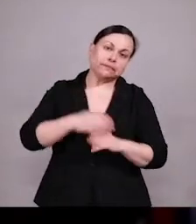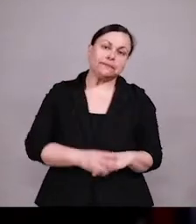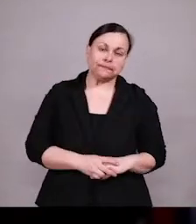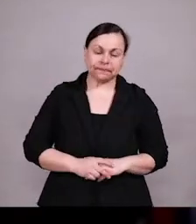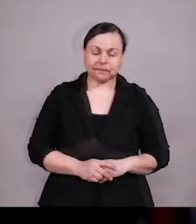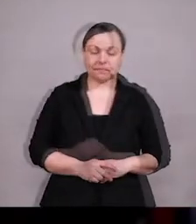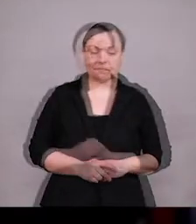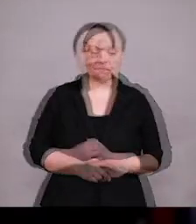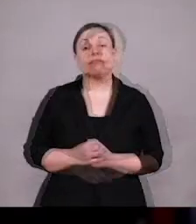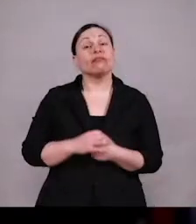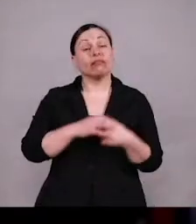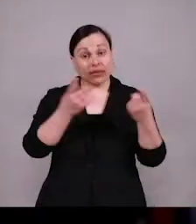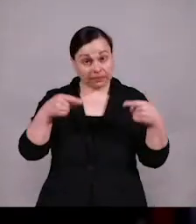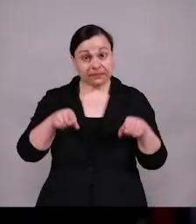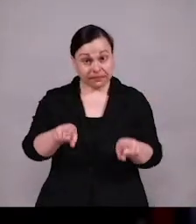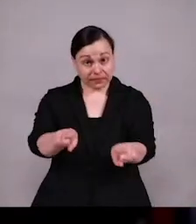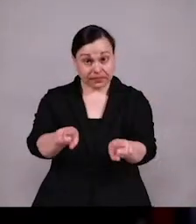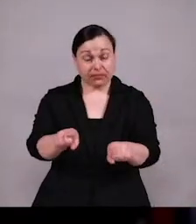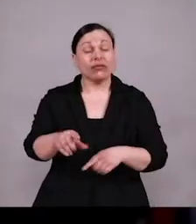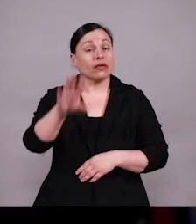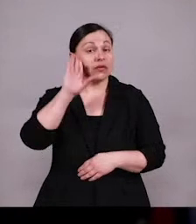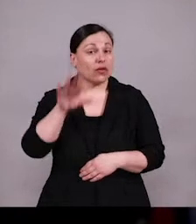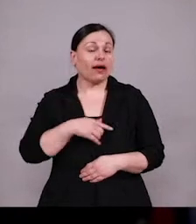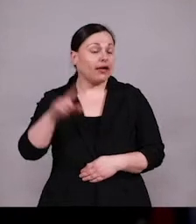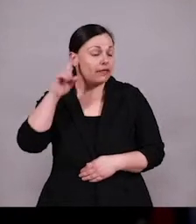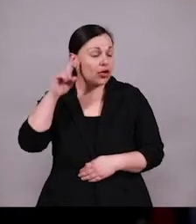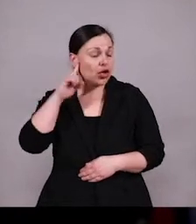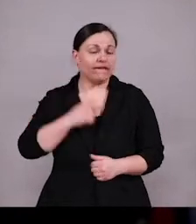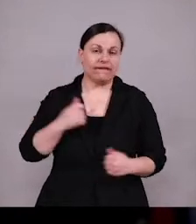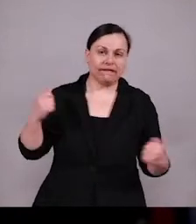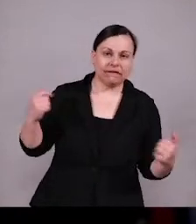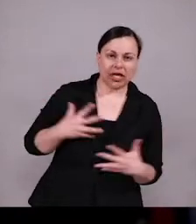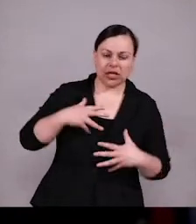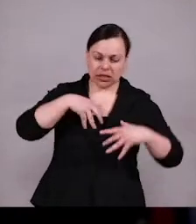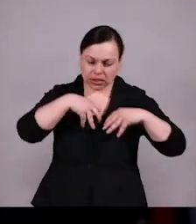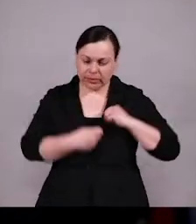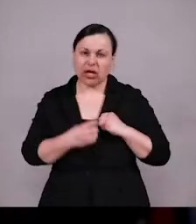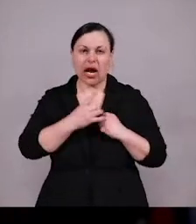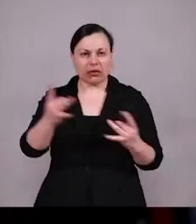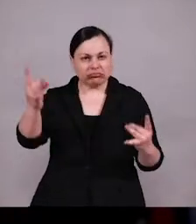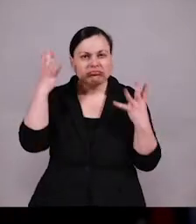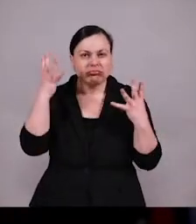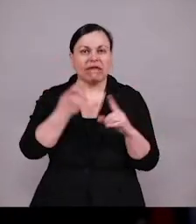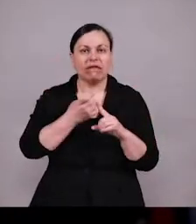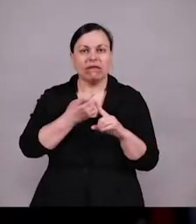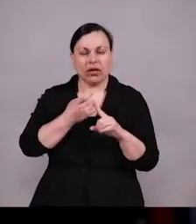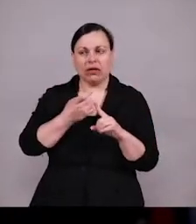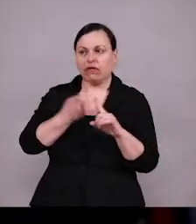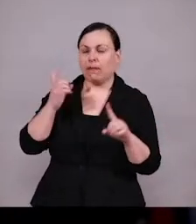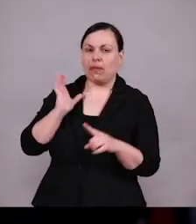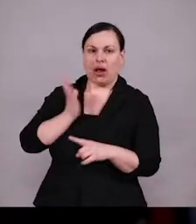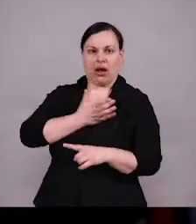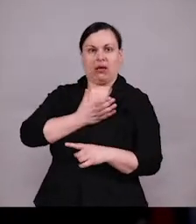On a similar matter, know too that I have heard the fear despair and grief in response to many